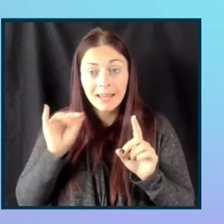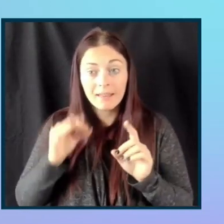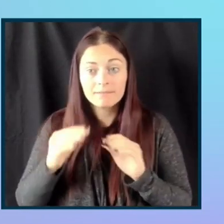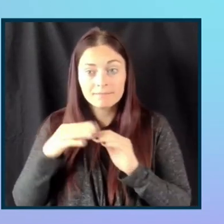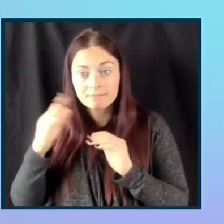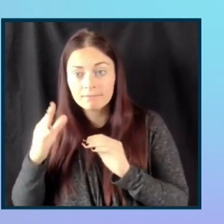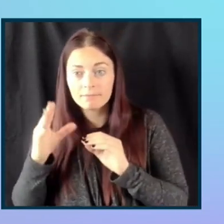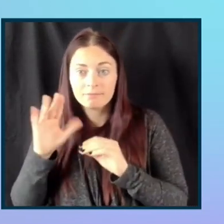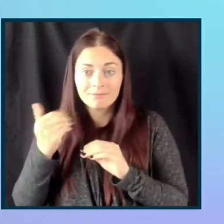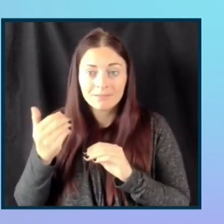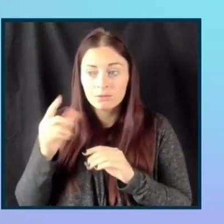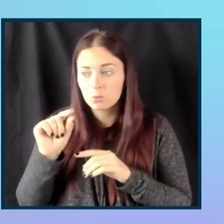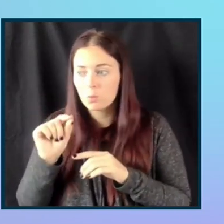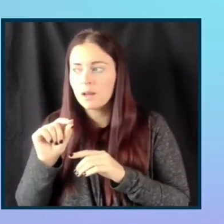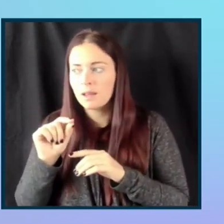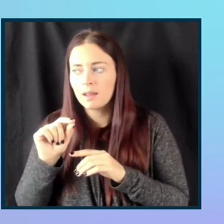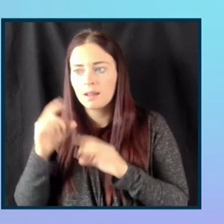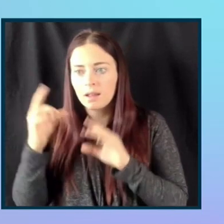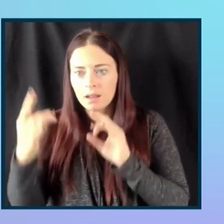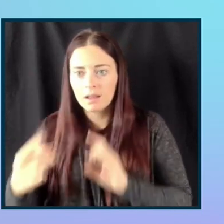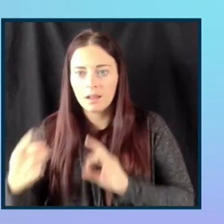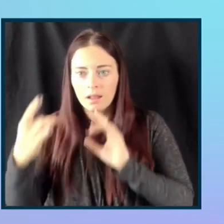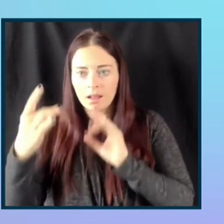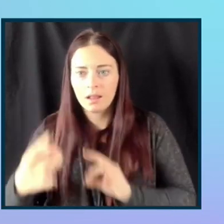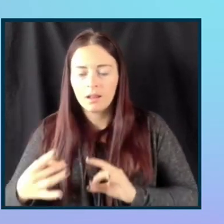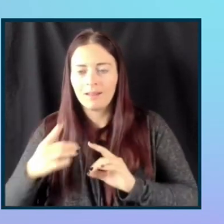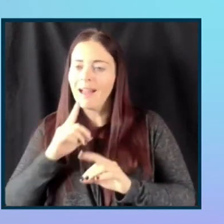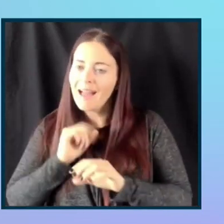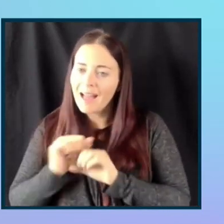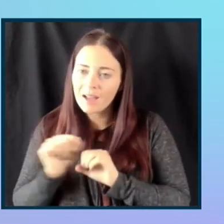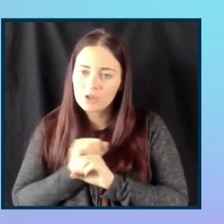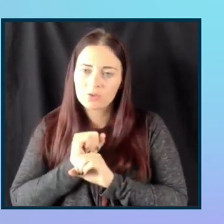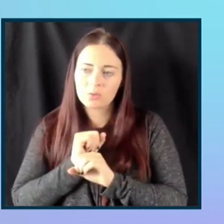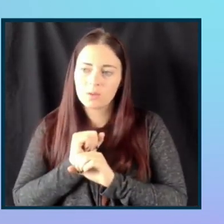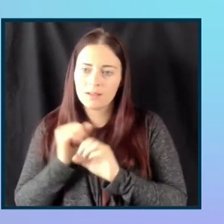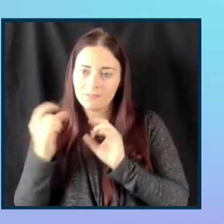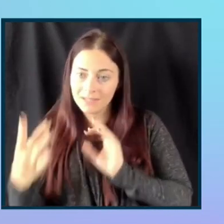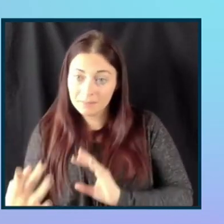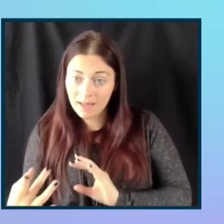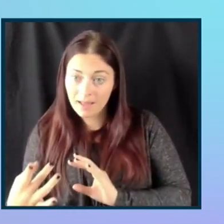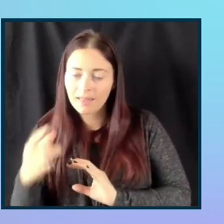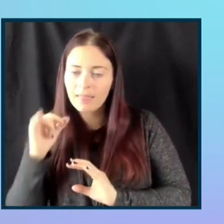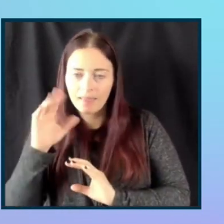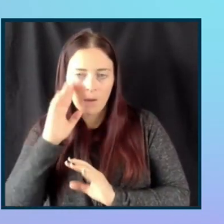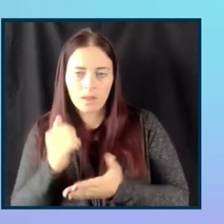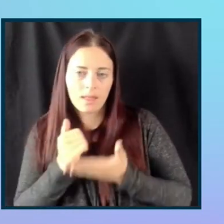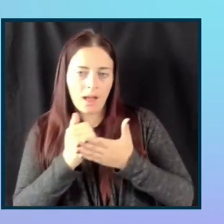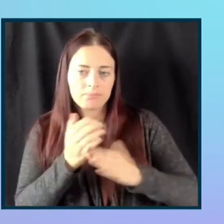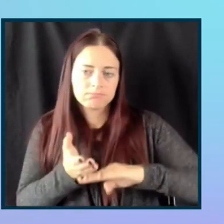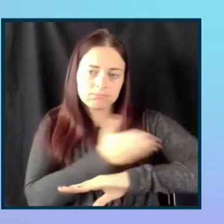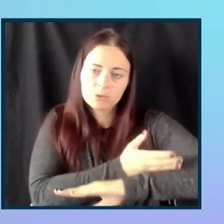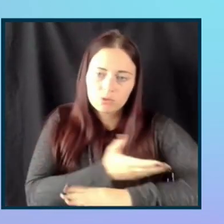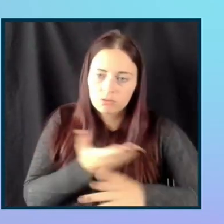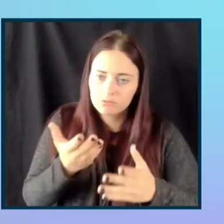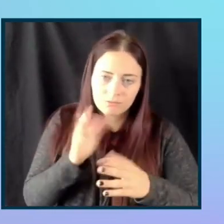some really valuable insight. And if you want real sample size, you wanna come into the hundreds. Awesome, I love the term annecdata